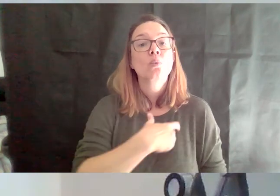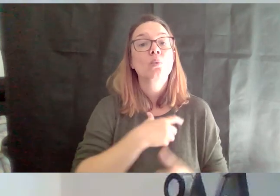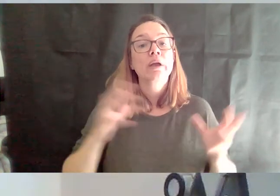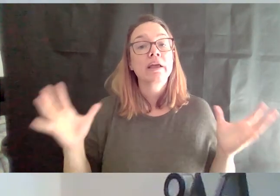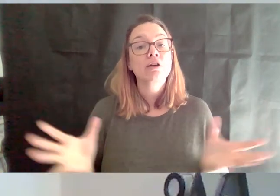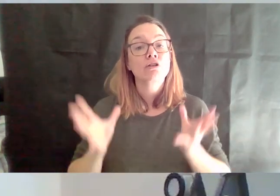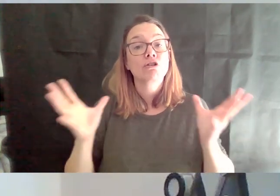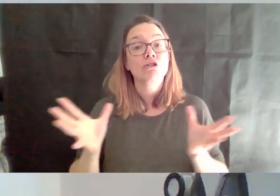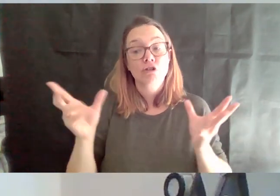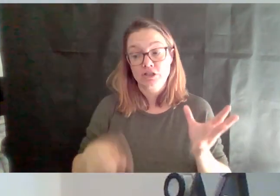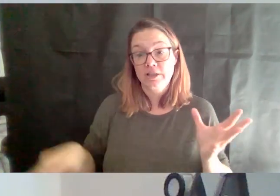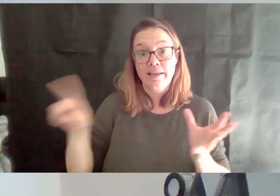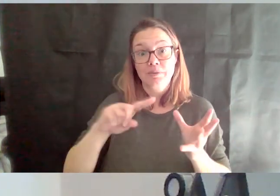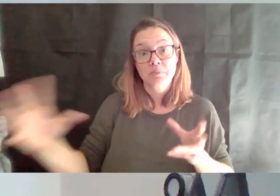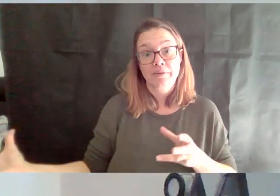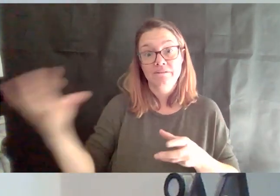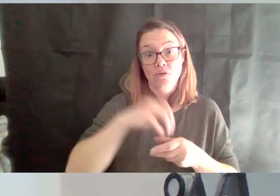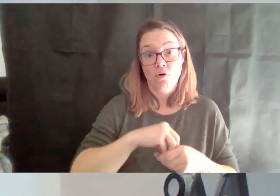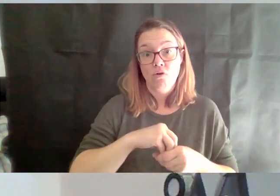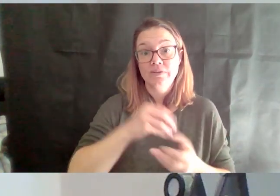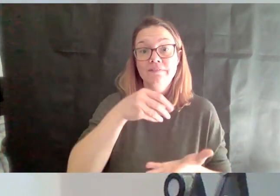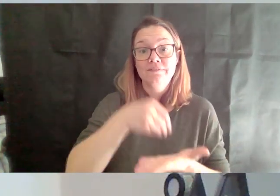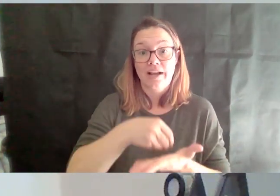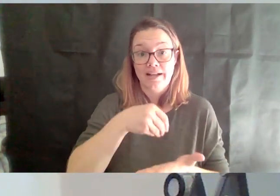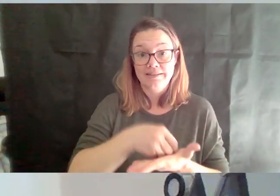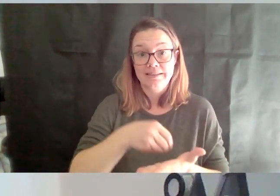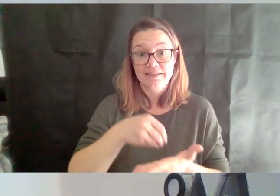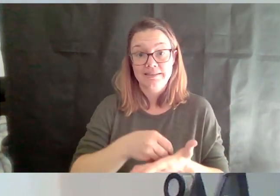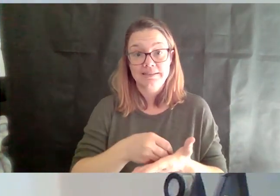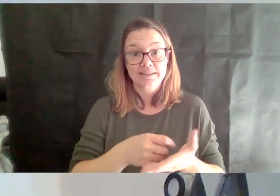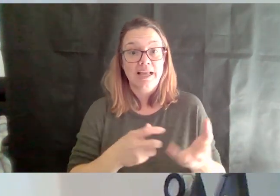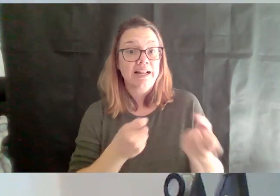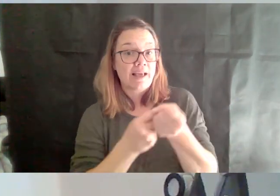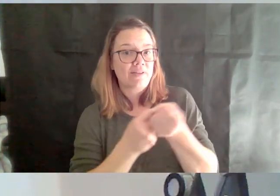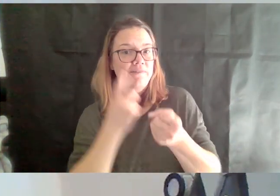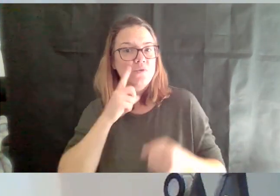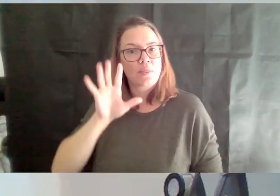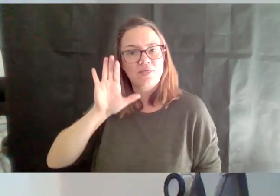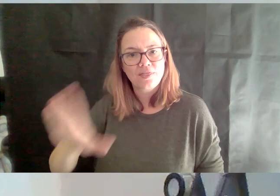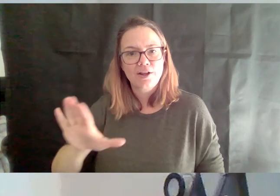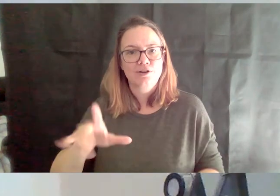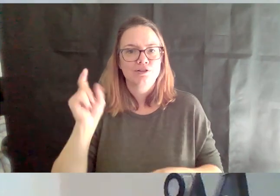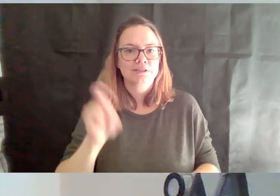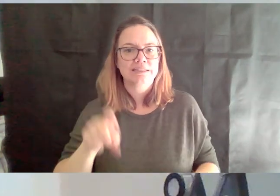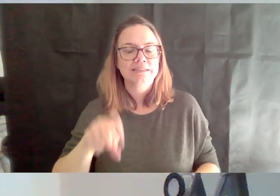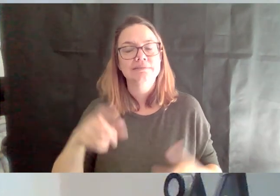we serve to be involved in their finances and advocate for their own needs. For example, if we have a participant that